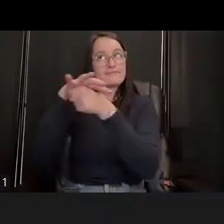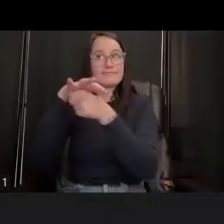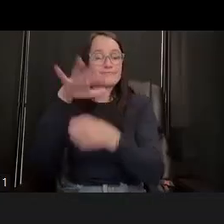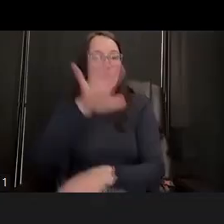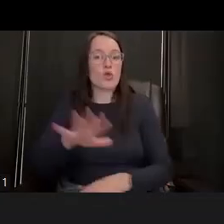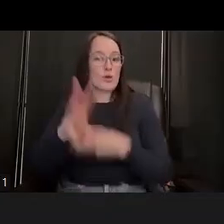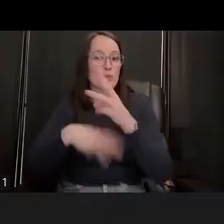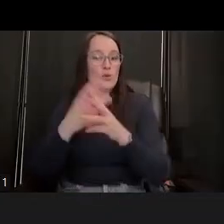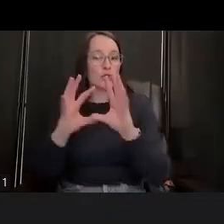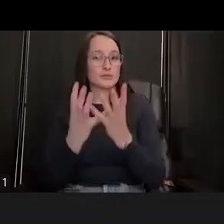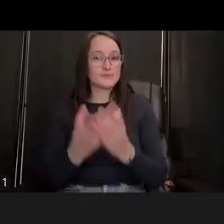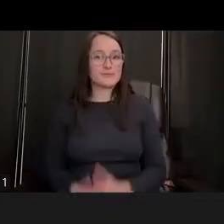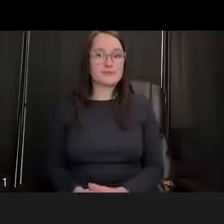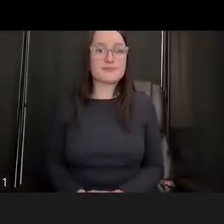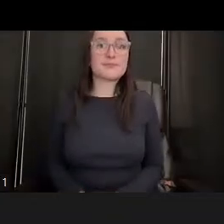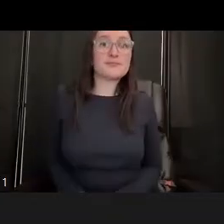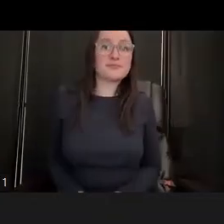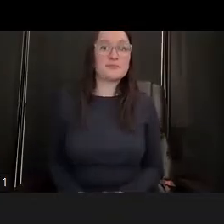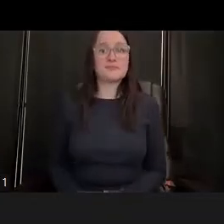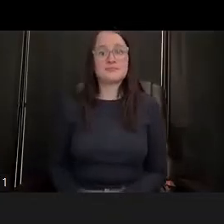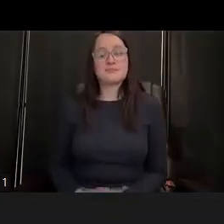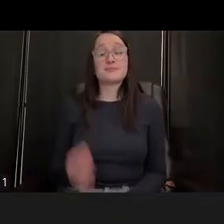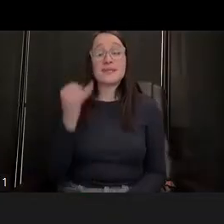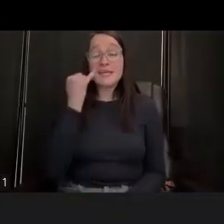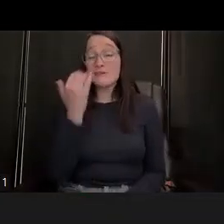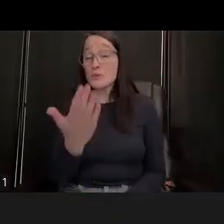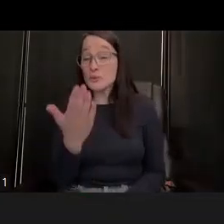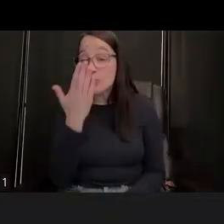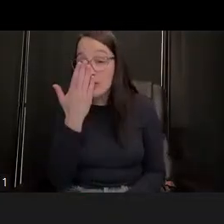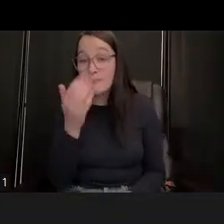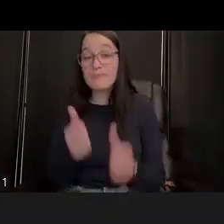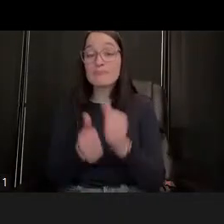And if you look closely, you can see some little hints in most of these photographs as far as the